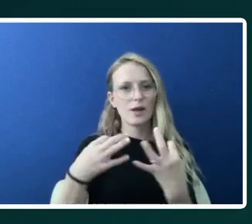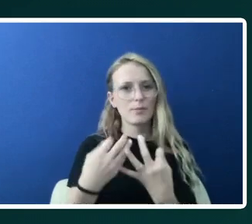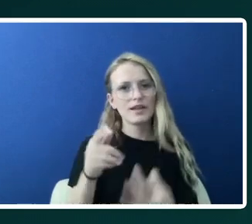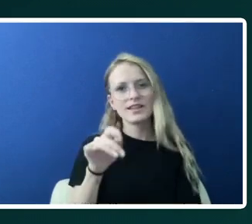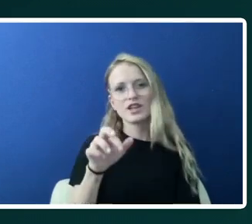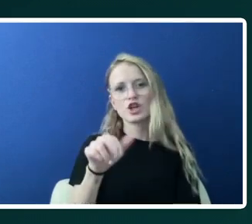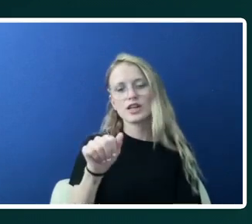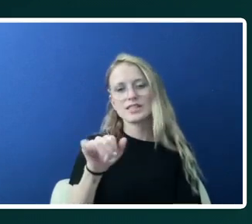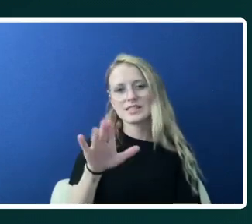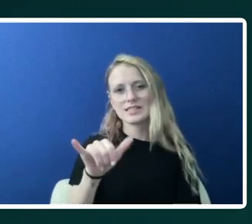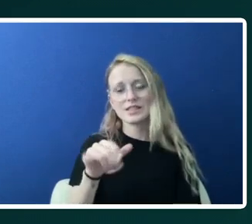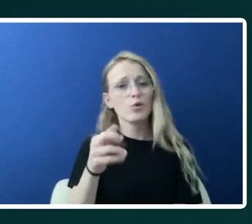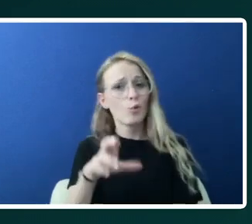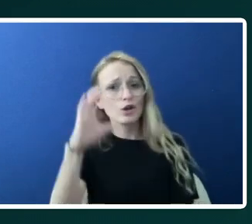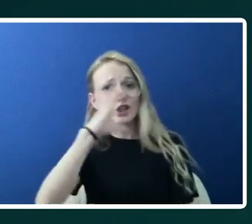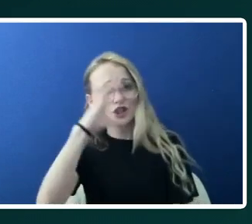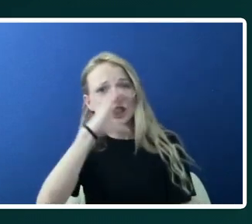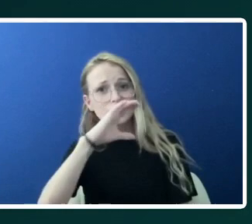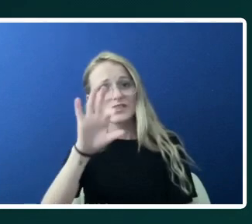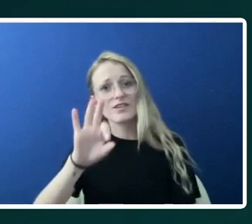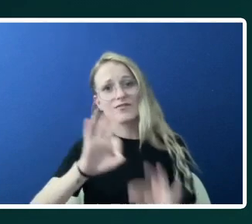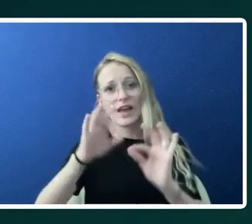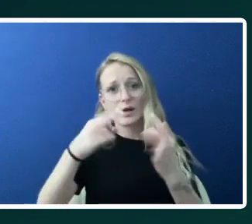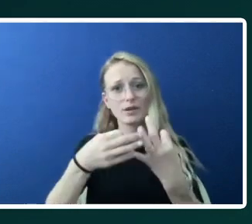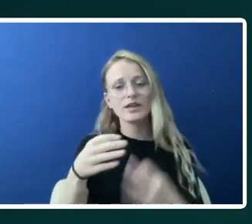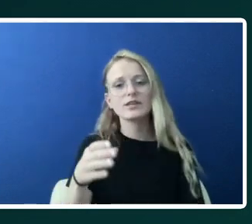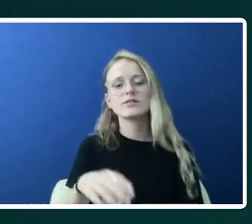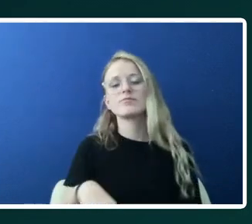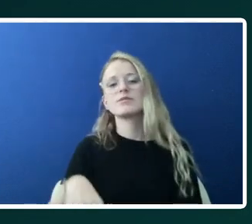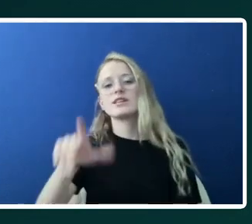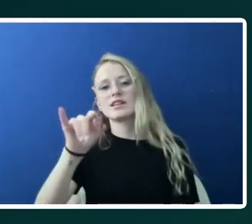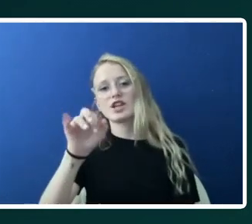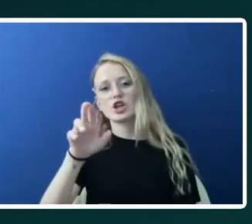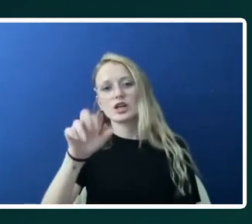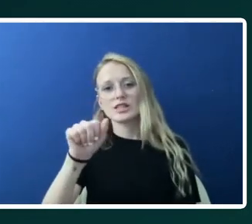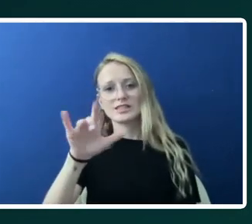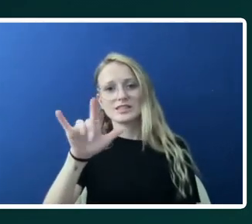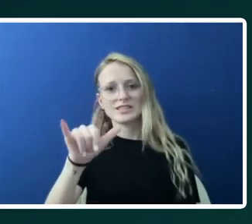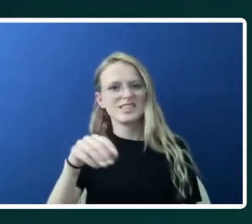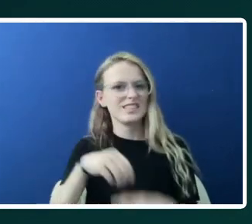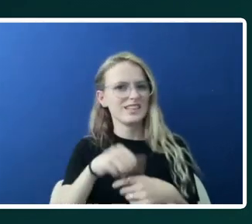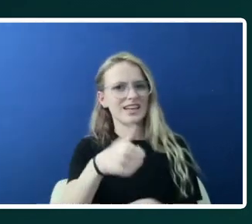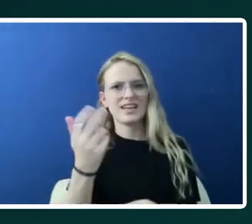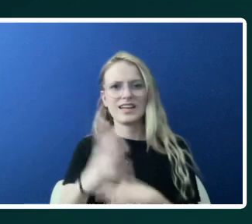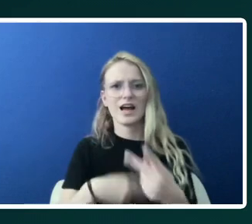family literacy as two words in any search bar of the learning lab page and you'll find even